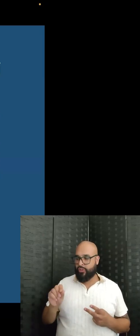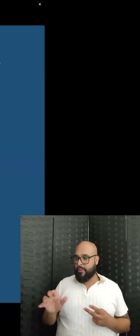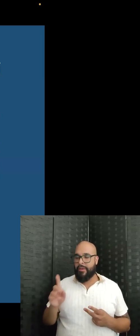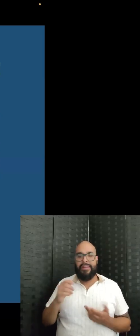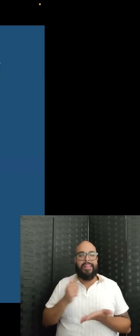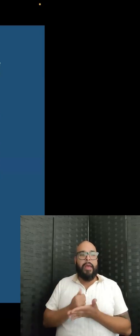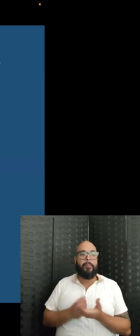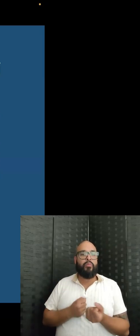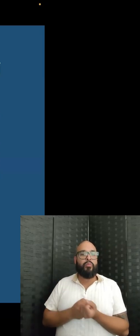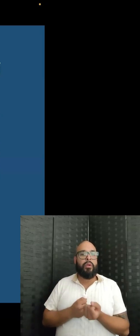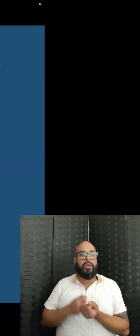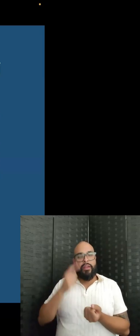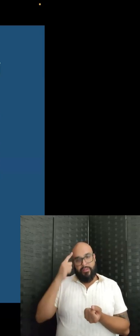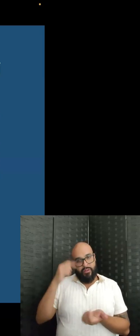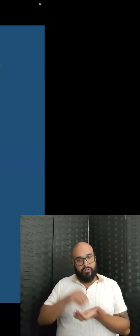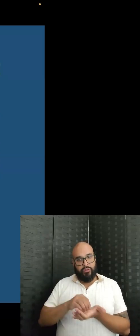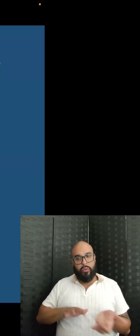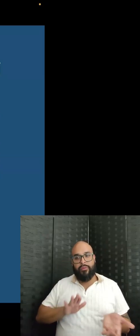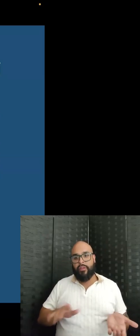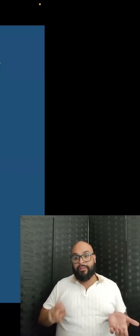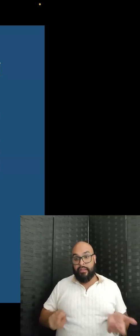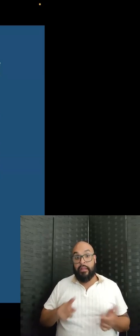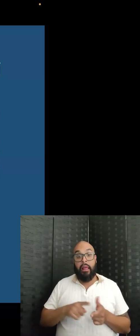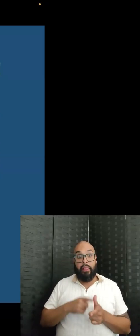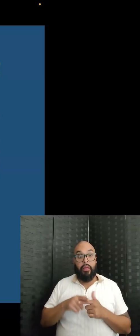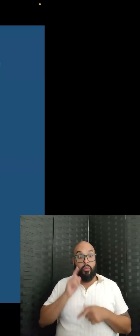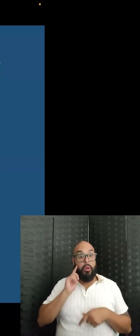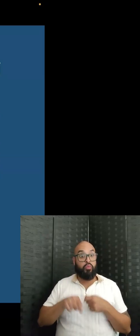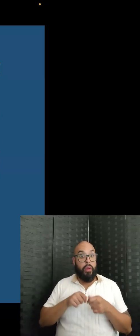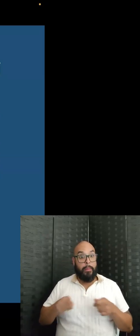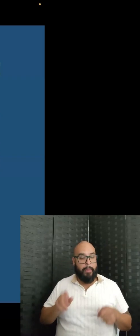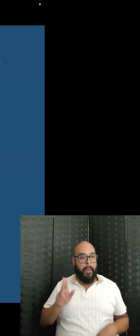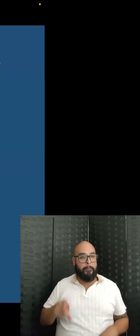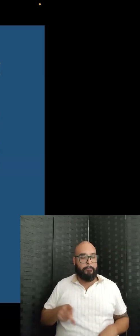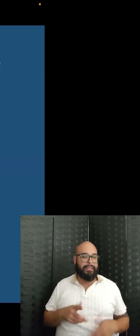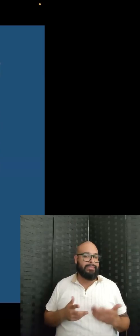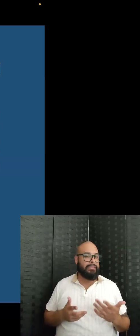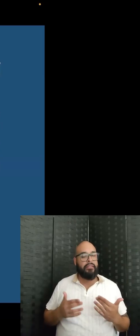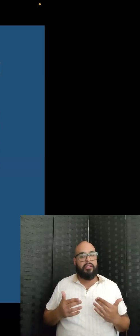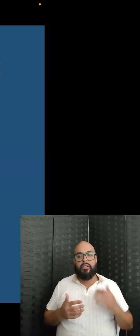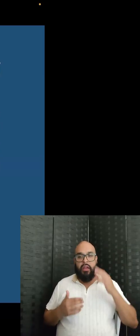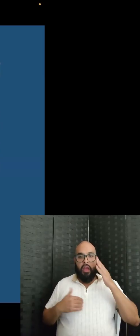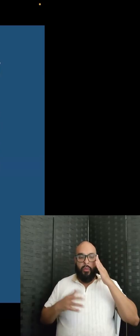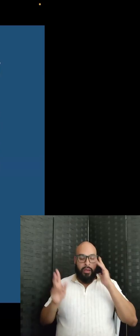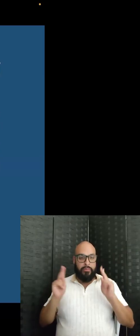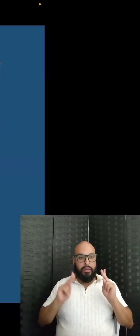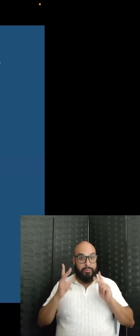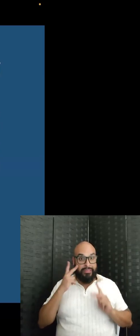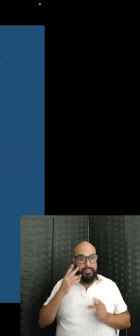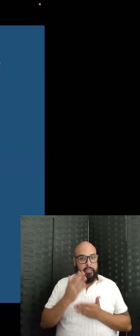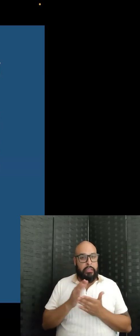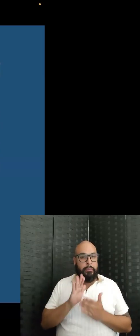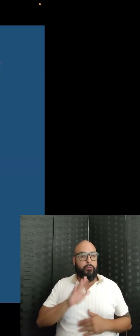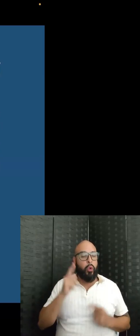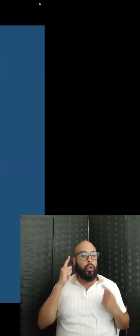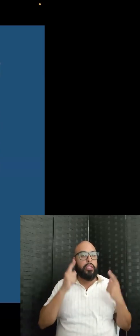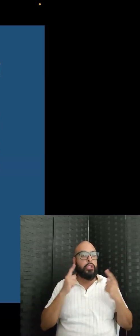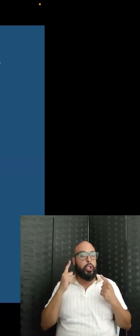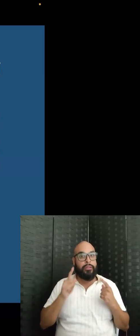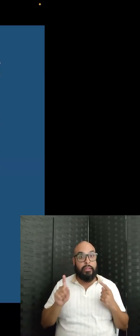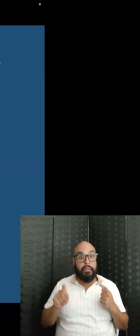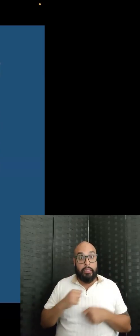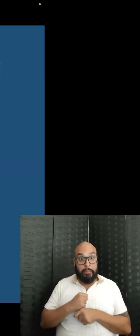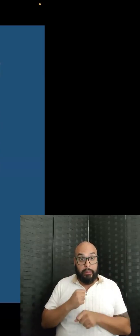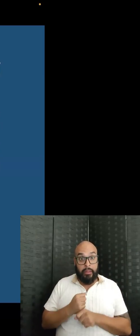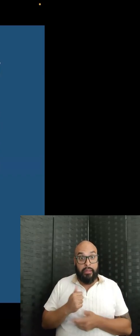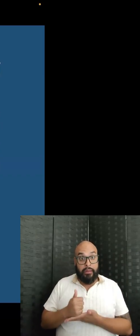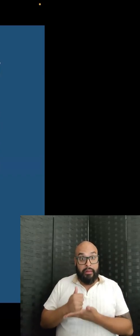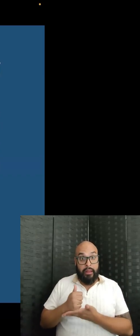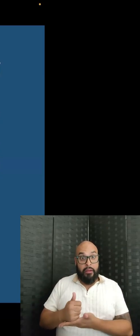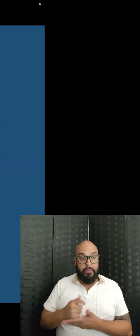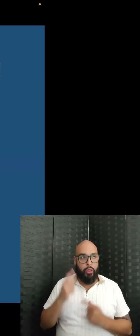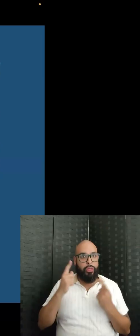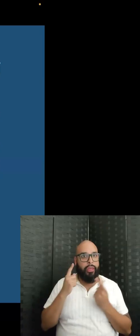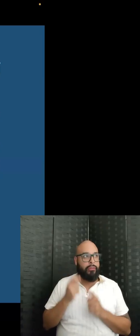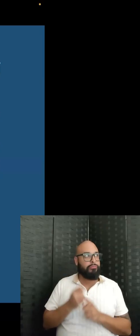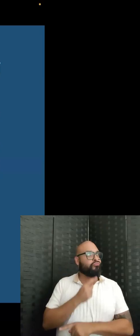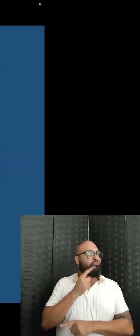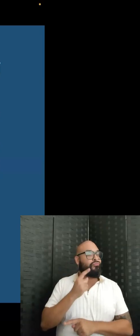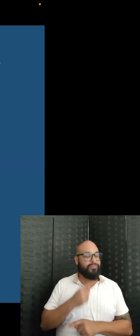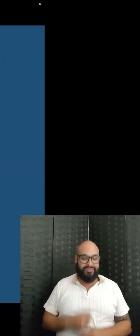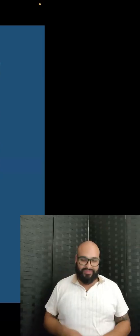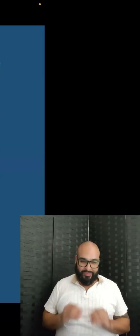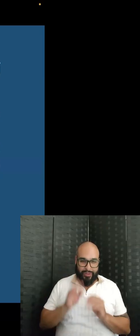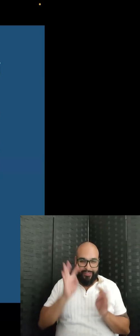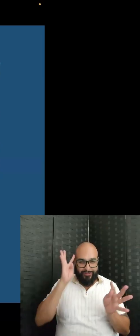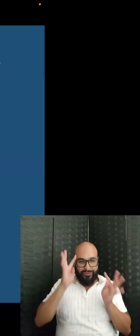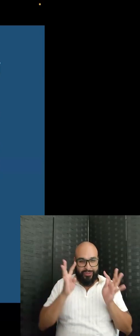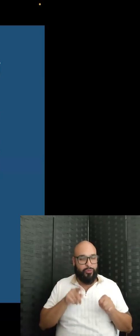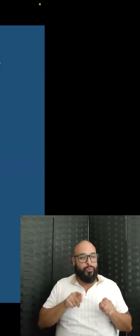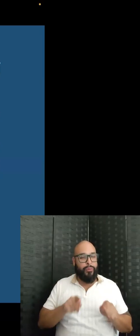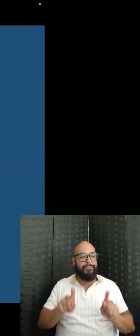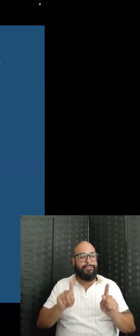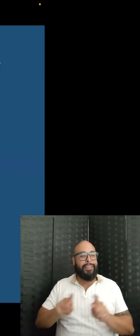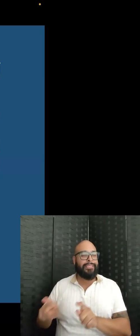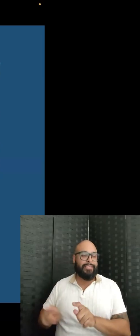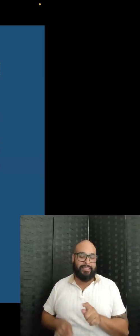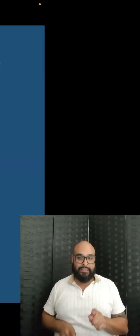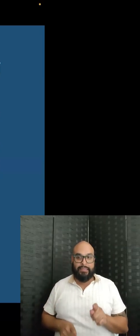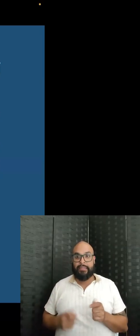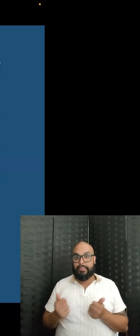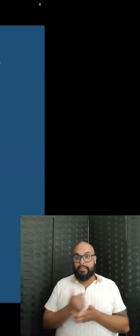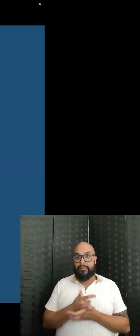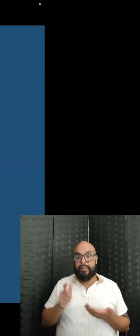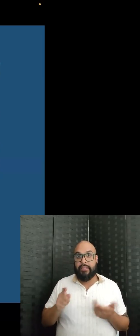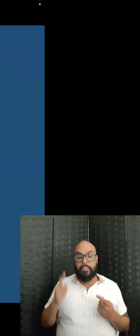But if you can quickly click into the Canva handout, I just want people to see some considerations that need to be made to help you kind of think outside the box when you're testing and what needs to be considered before, during, and after testing.